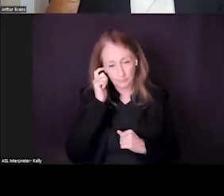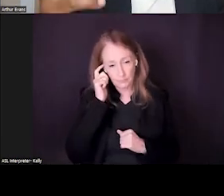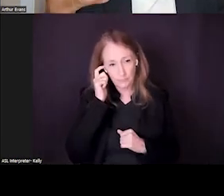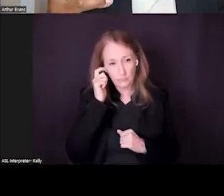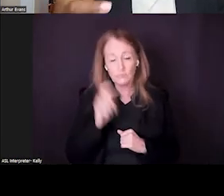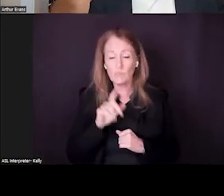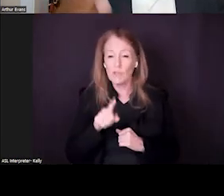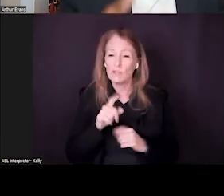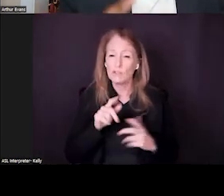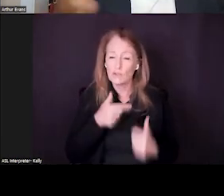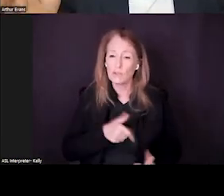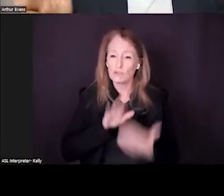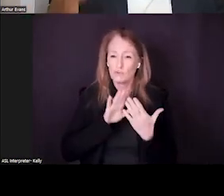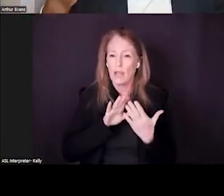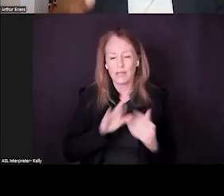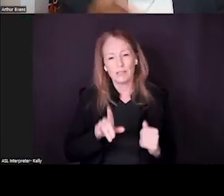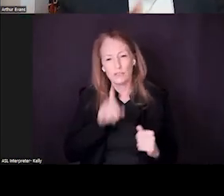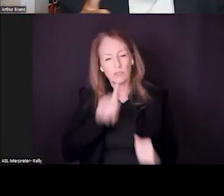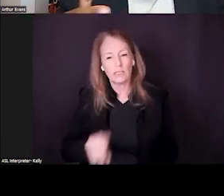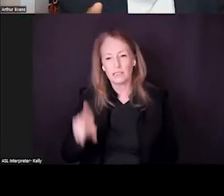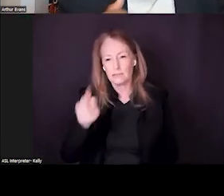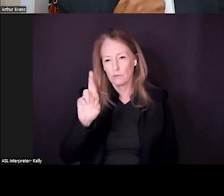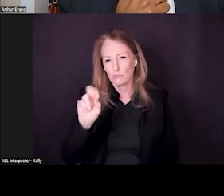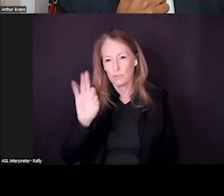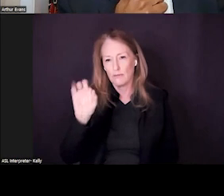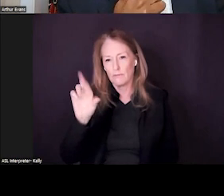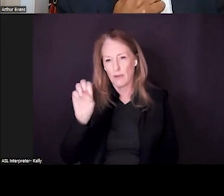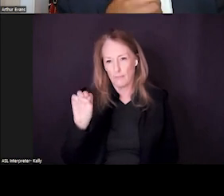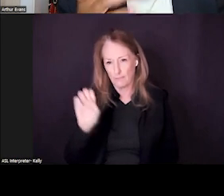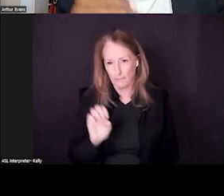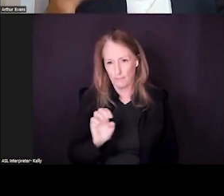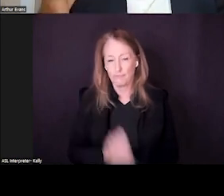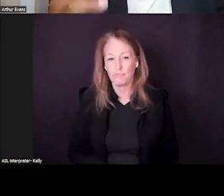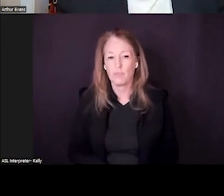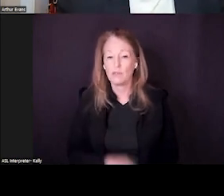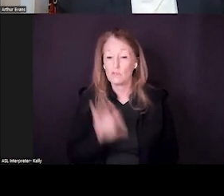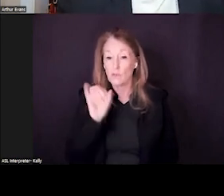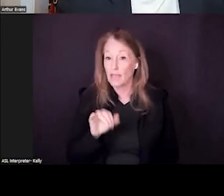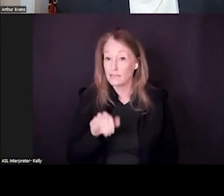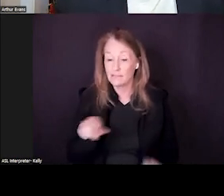A REFRAME. IF YOU TAKE THAT SAME DIAGRAM OF THE POPULATION,